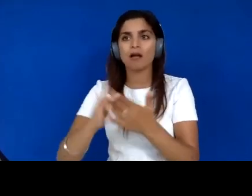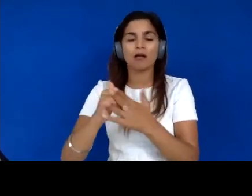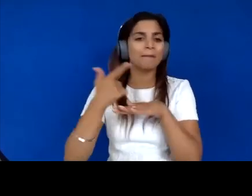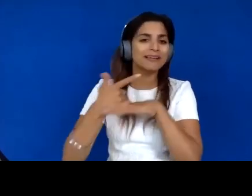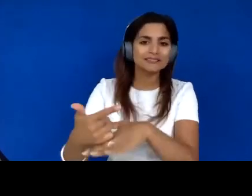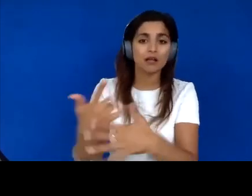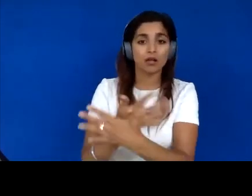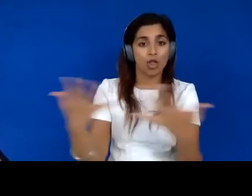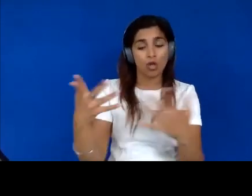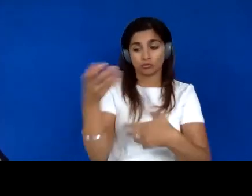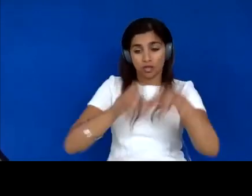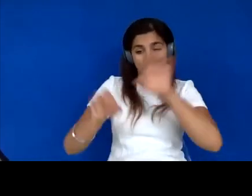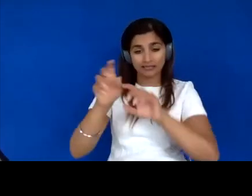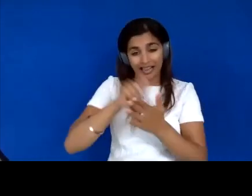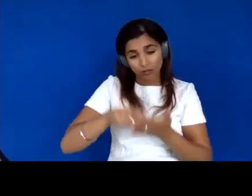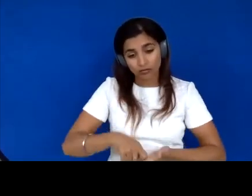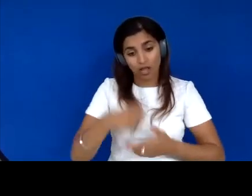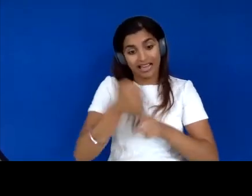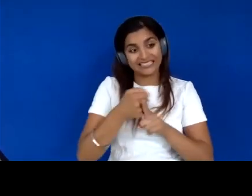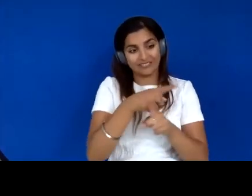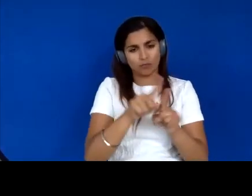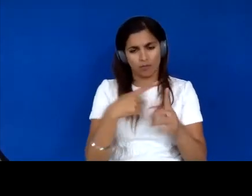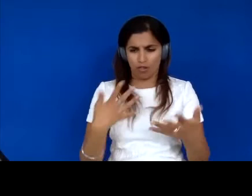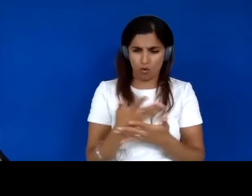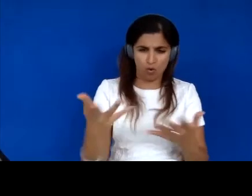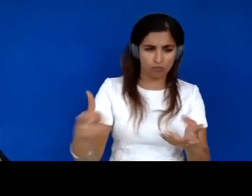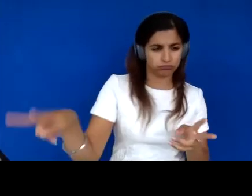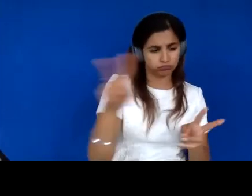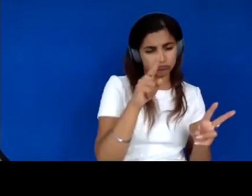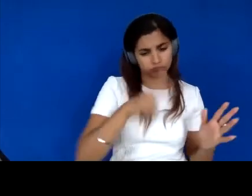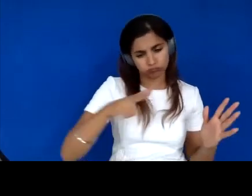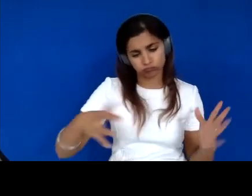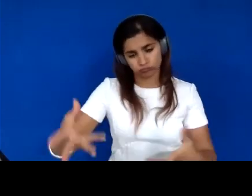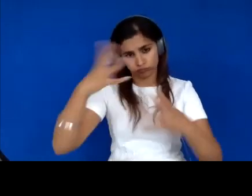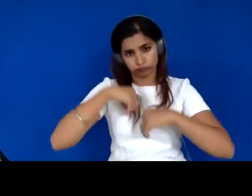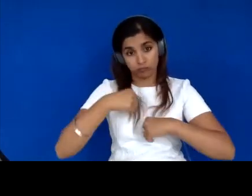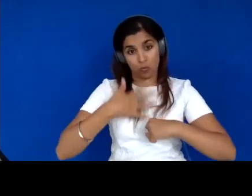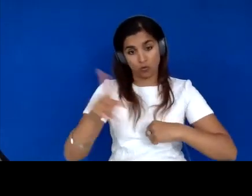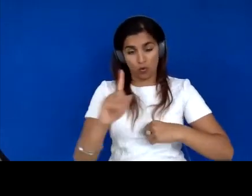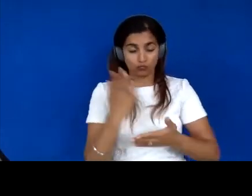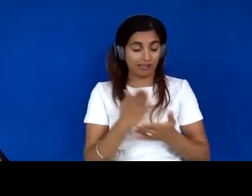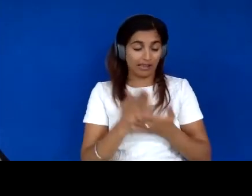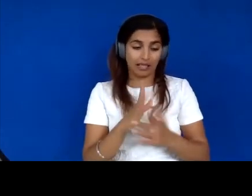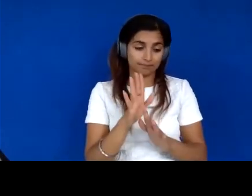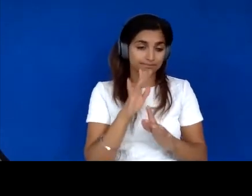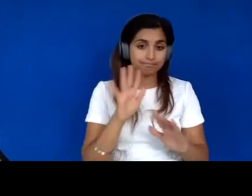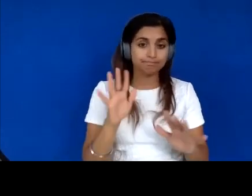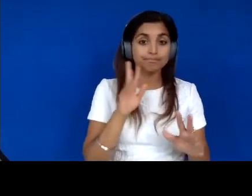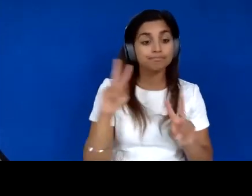activists what I want to highlight here is that attention to disability brings to light the ways in which academics even those of us committed to supporting